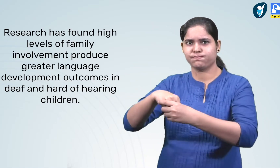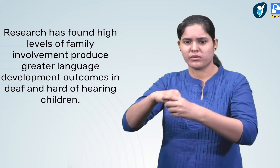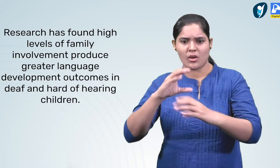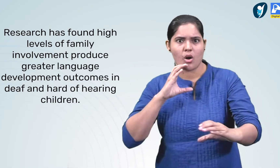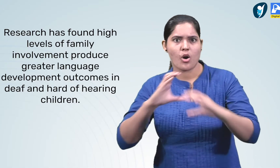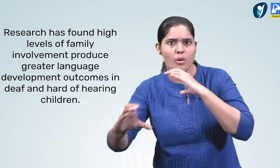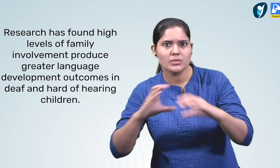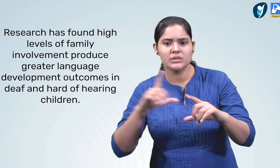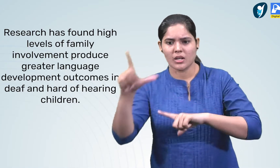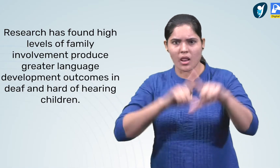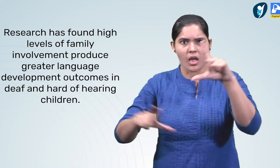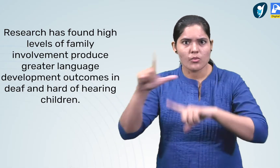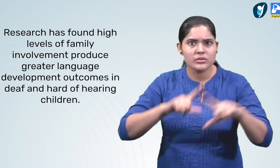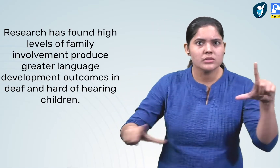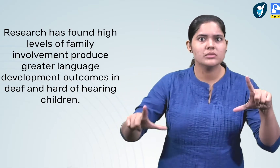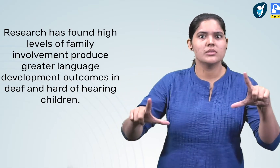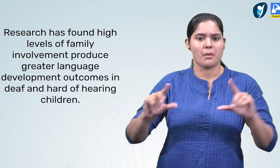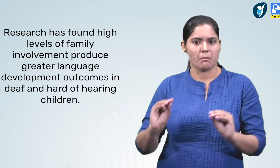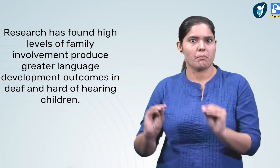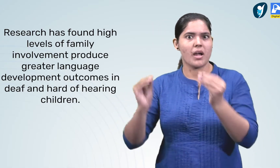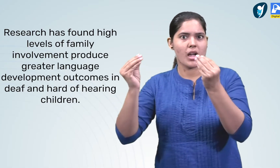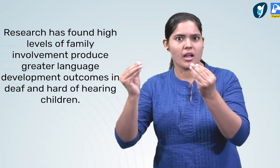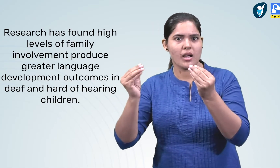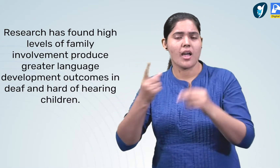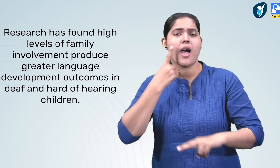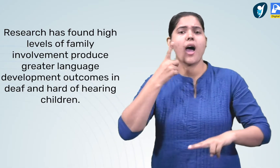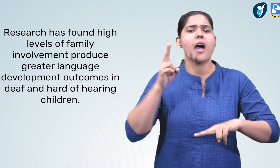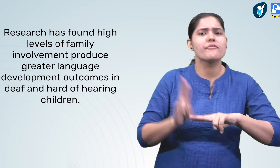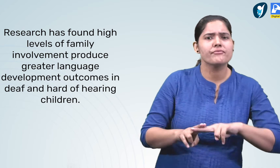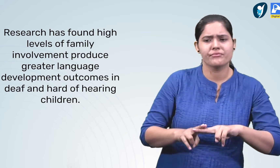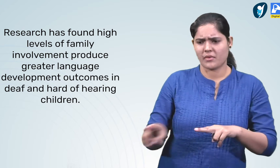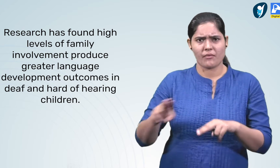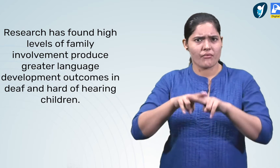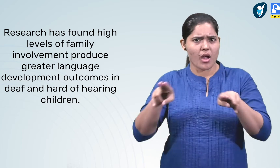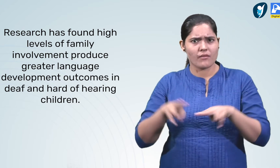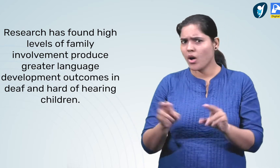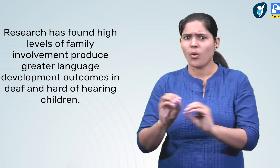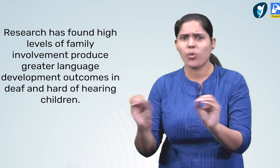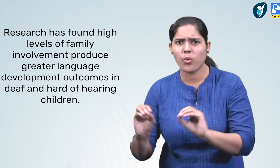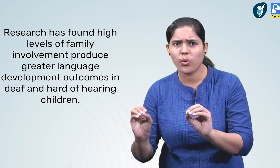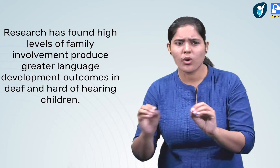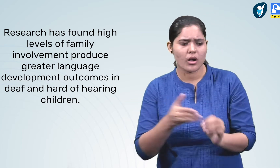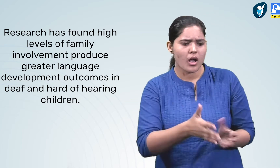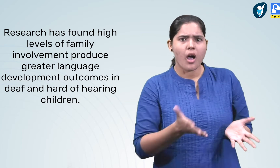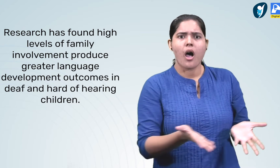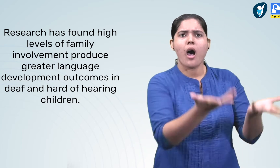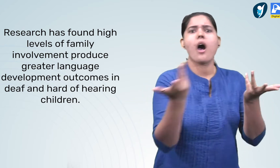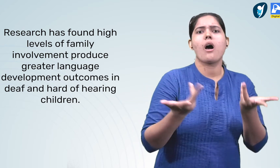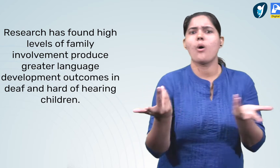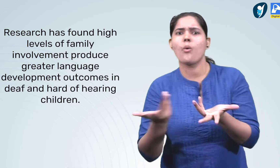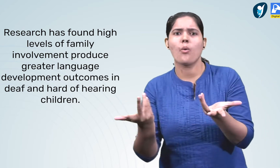produce greater language development outcomes. If child doesn't involve in family then, how s/he will develop, that's why